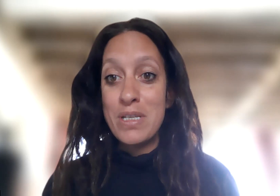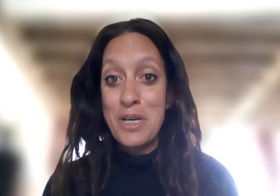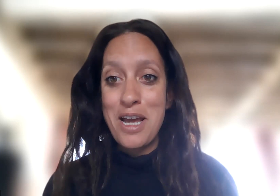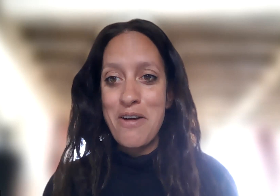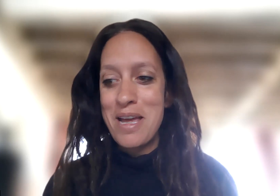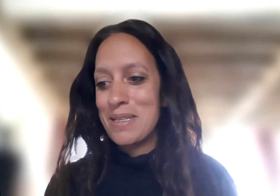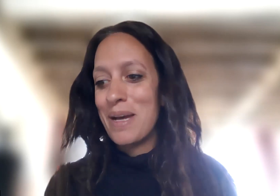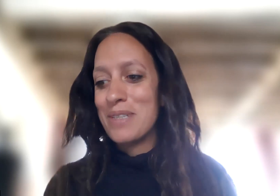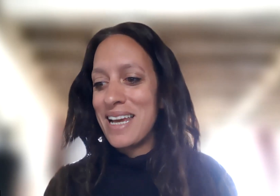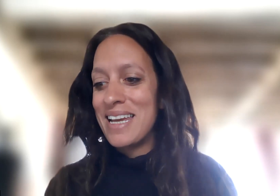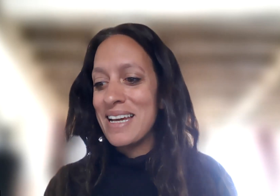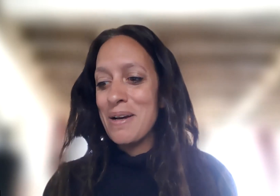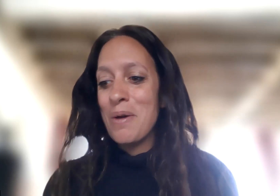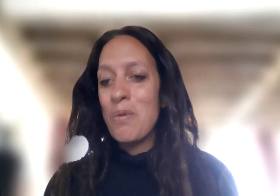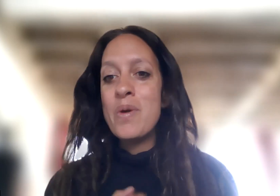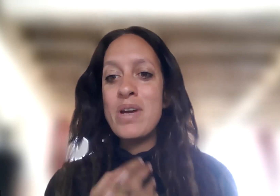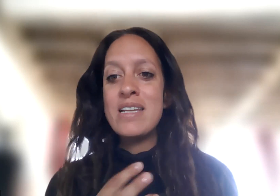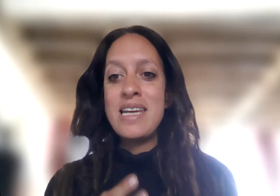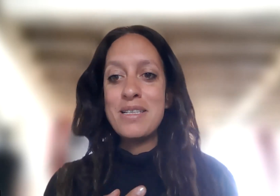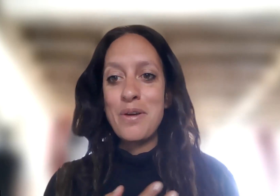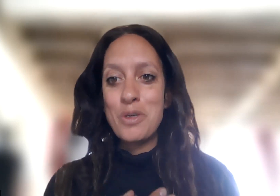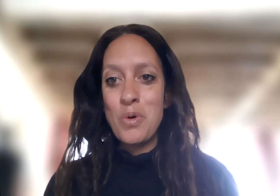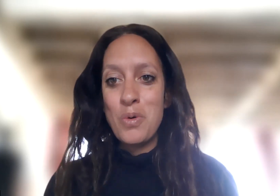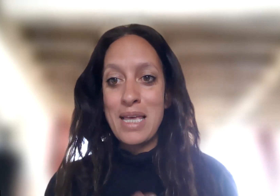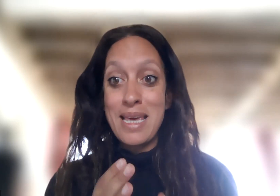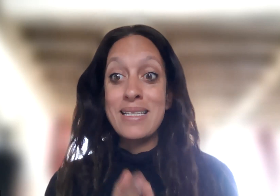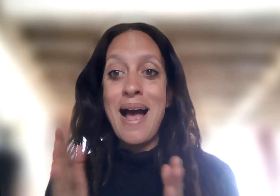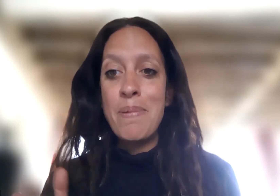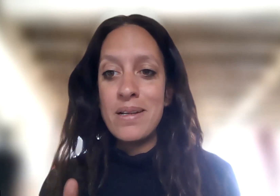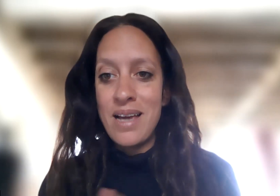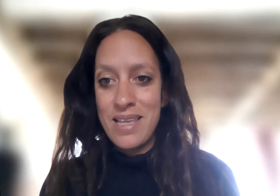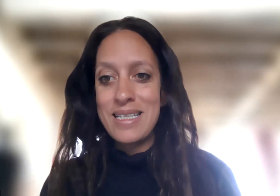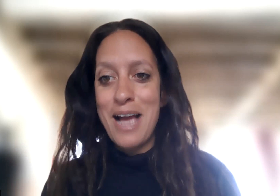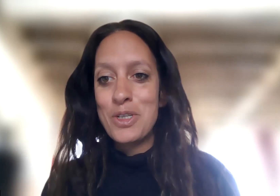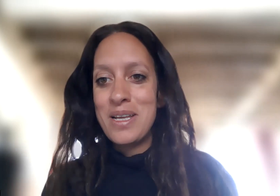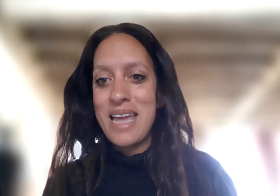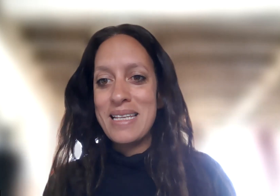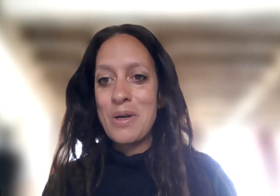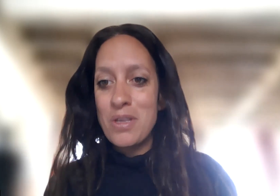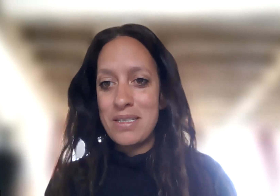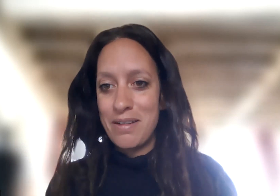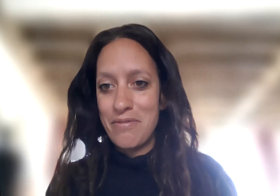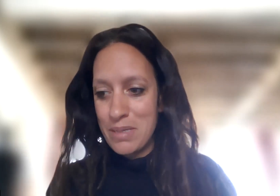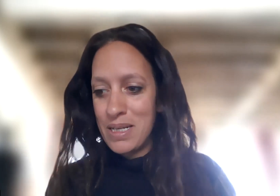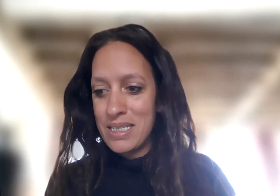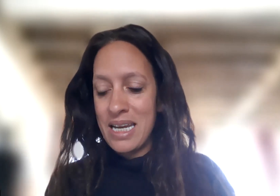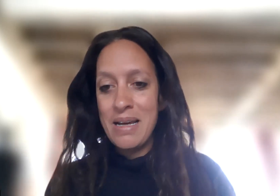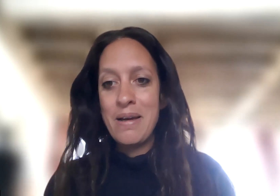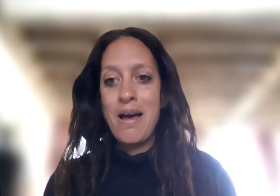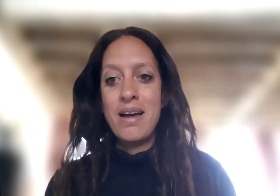necessarily translate into concrete action. This is what Gopal had told us about, and this is really about the conversation, what